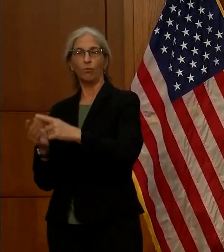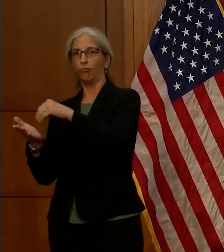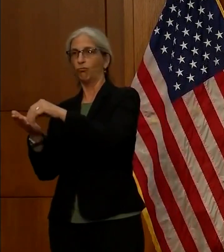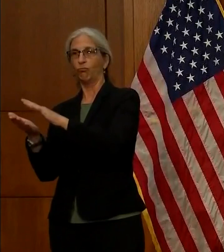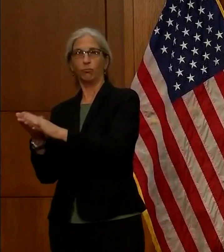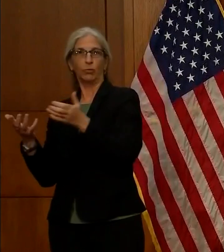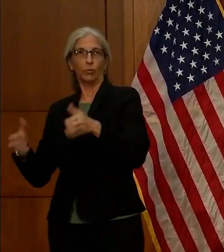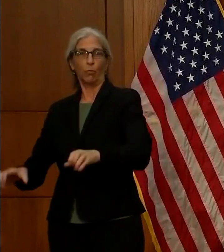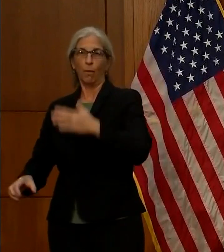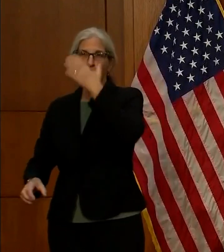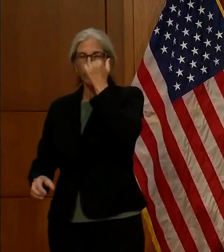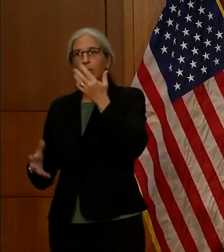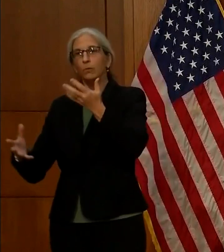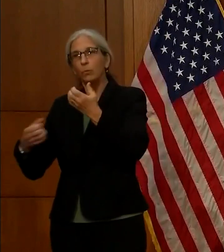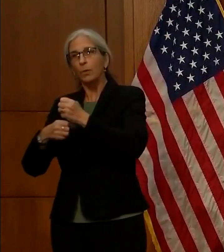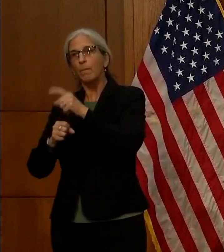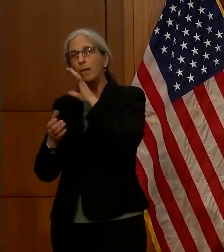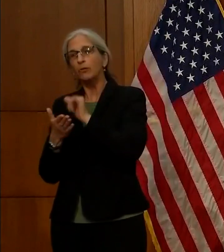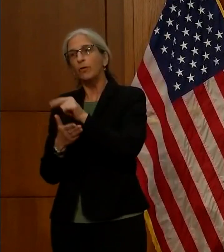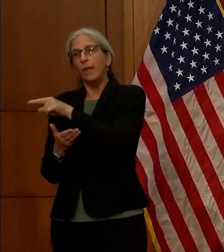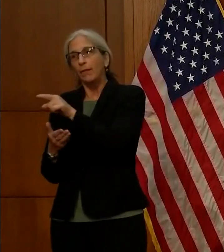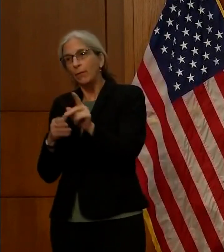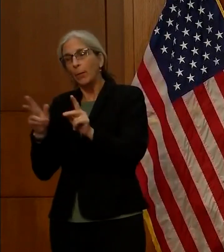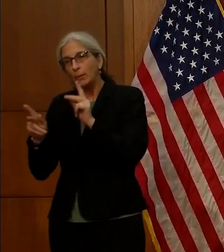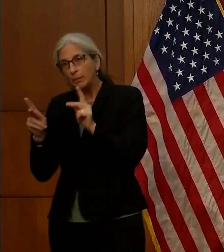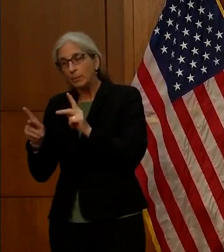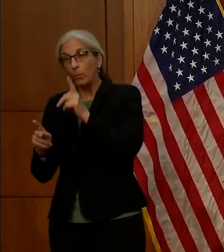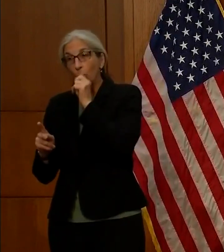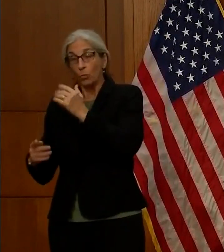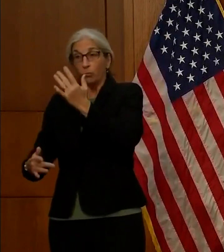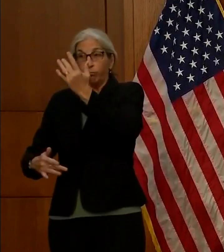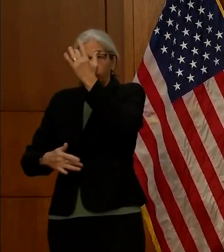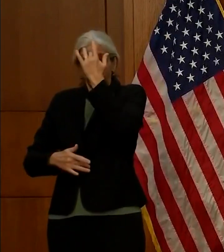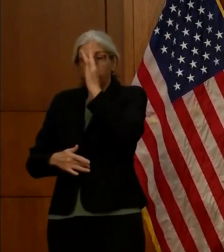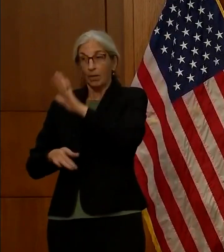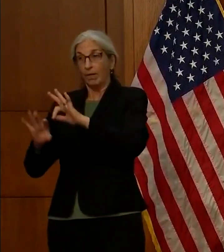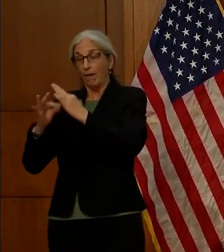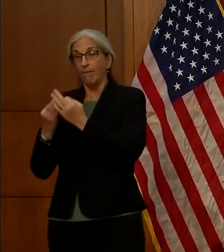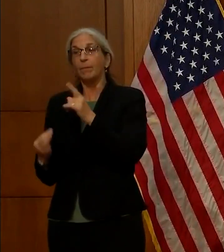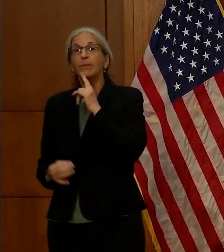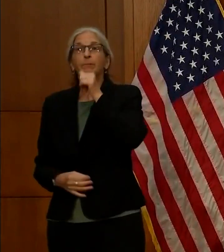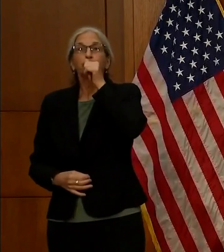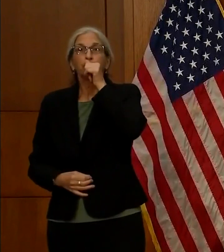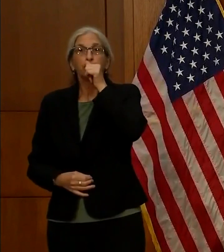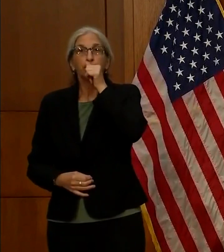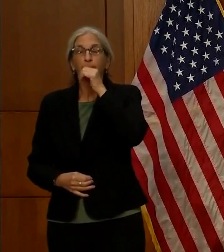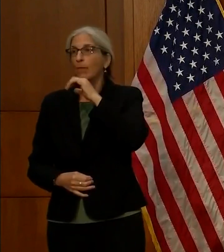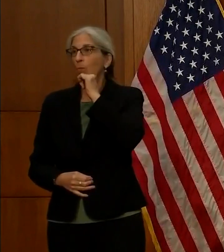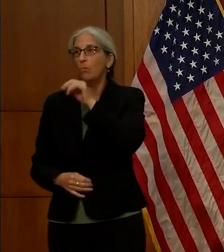OF- CASES IN ORDER TO PROTECT THE- ANONYMITY OF- THOSE